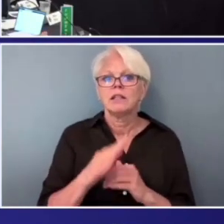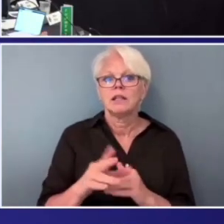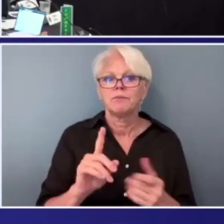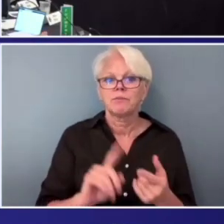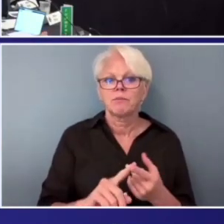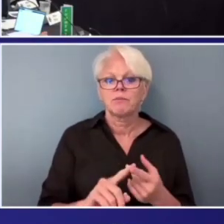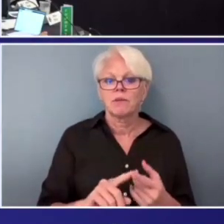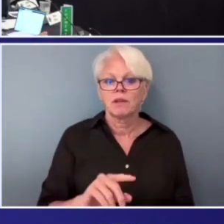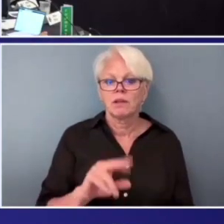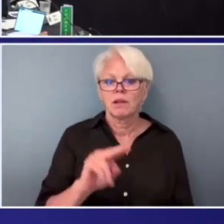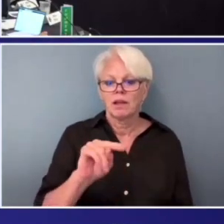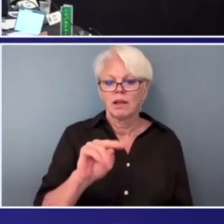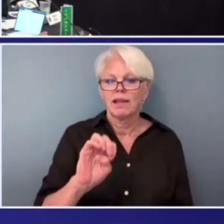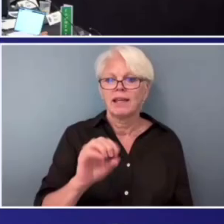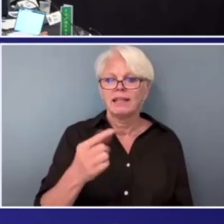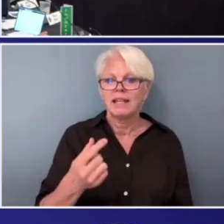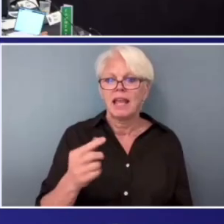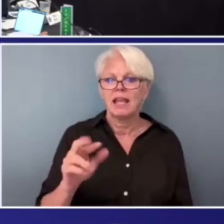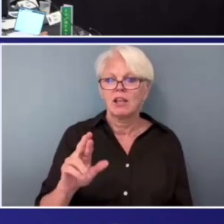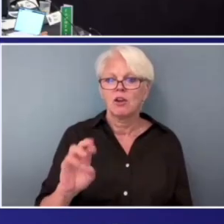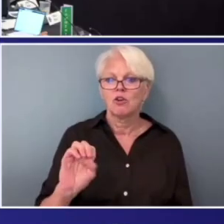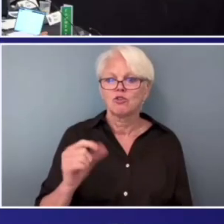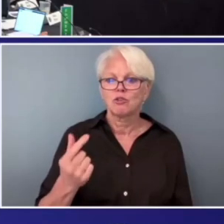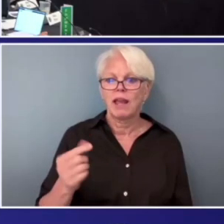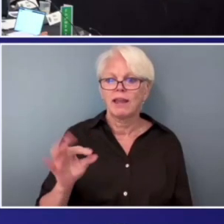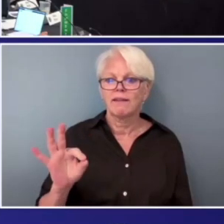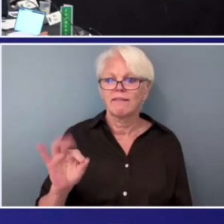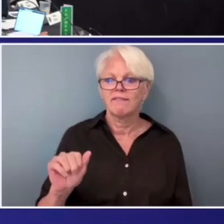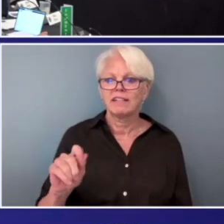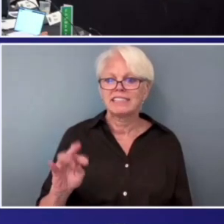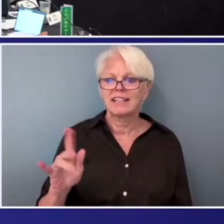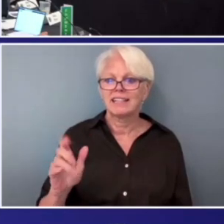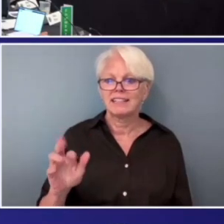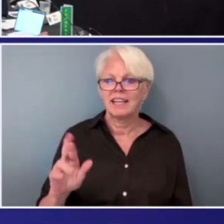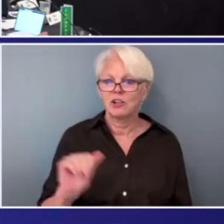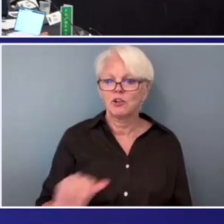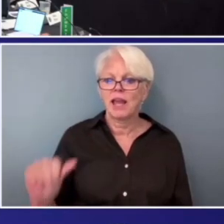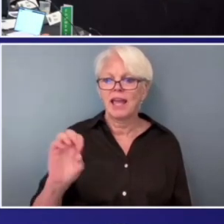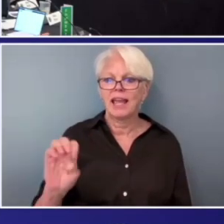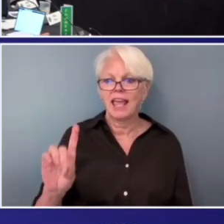negregfacilitator@ed.gov, then what we'll do is somebody from my